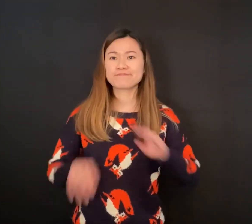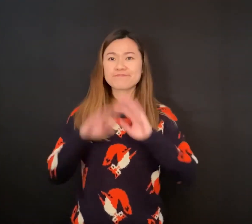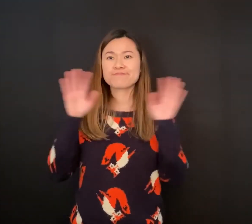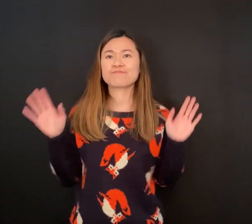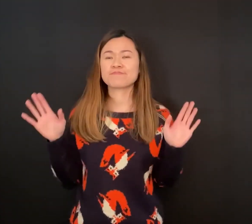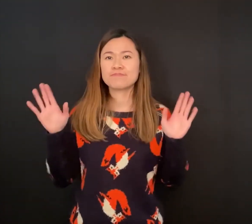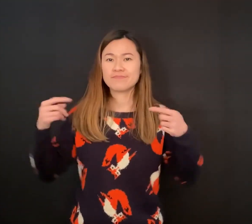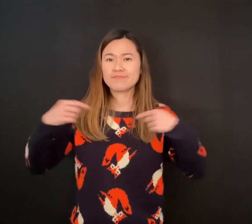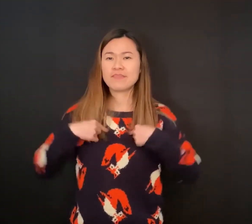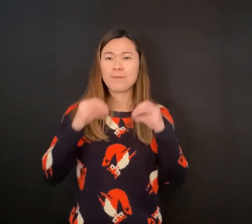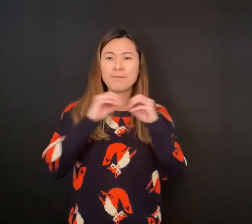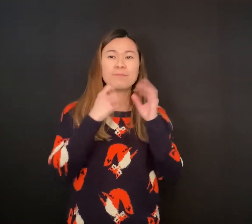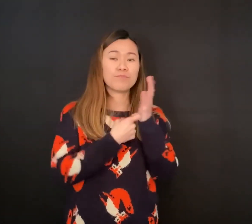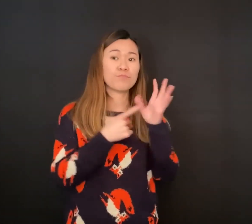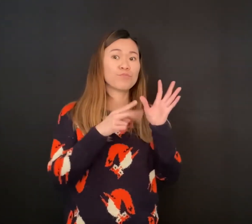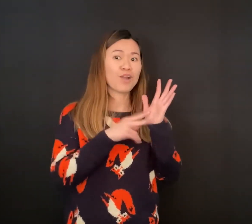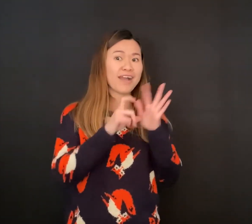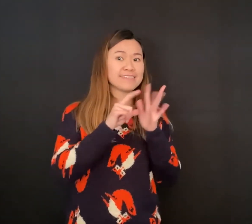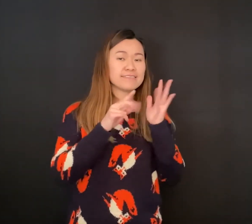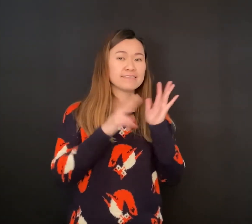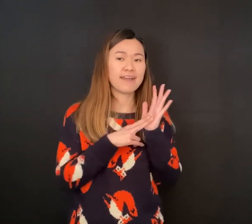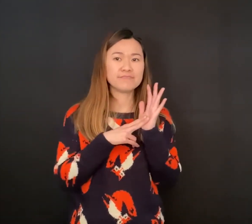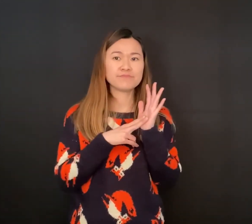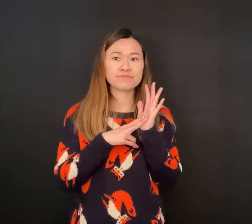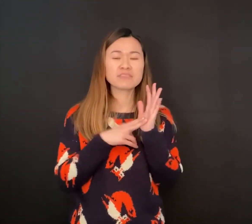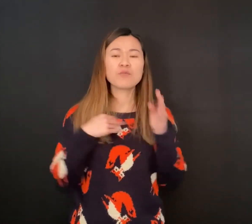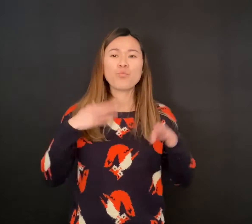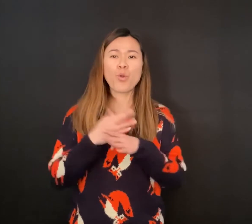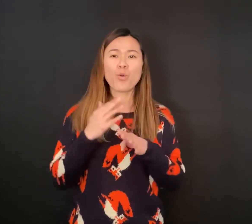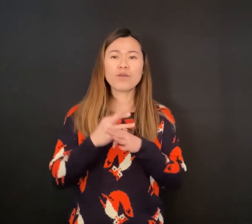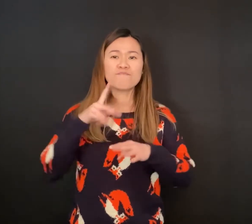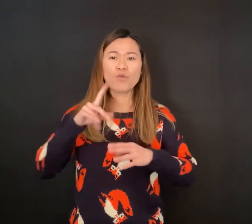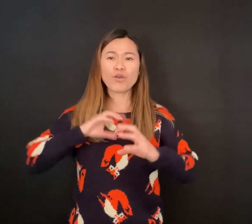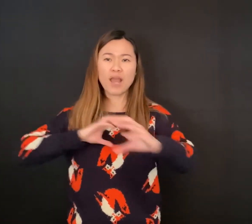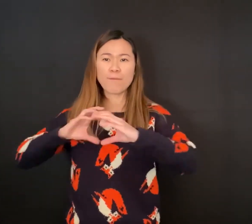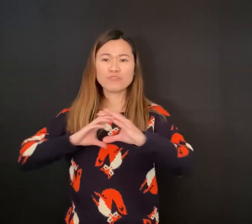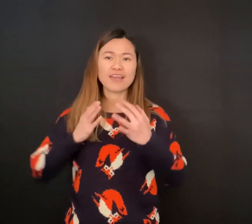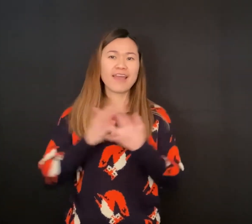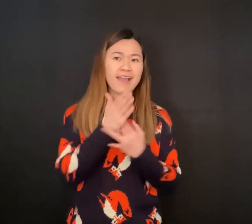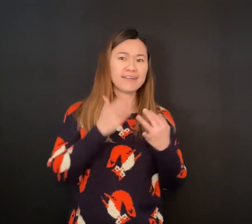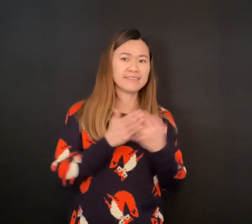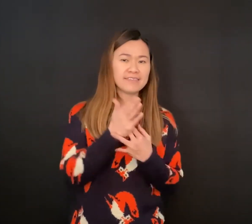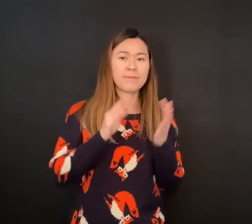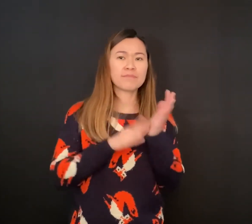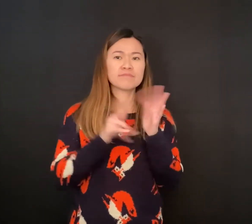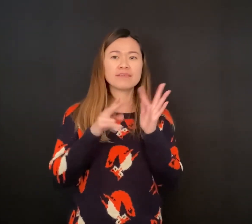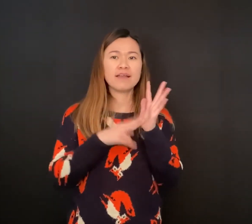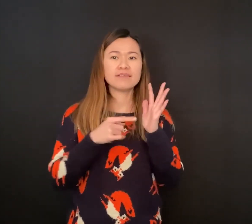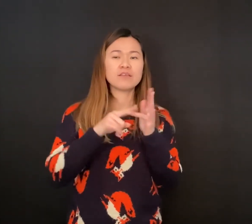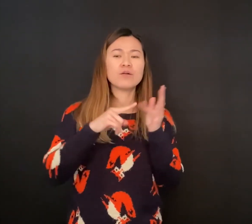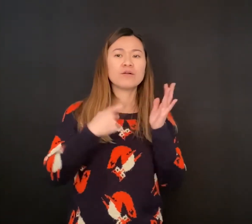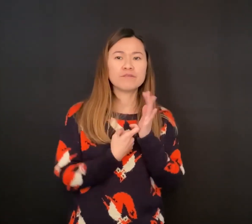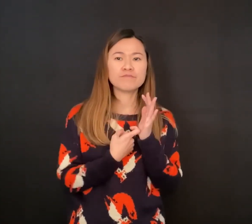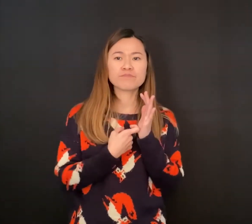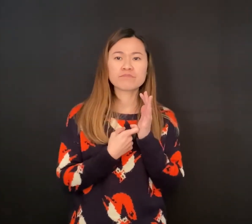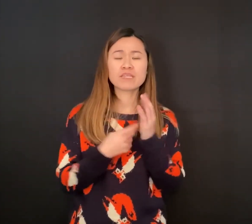Hello everyone I'm Brandon. I work for a communication access mentor,